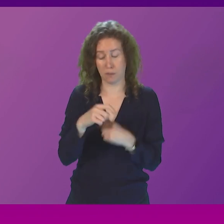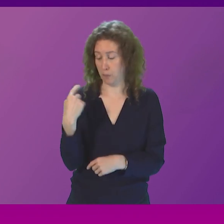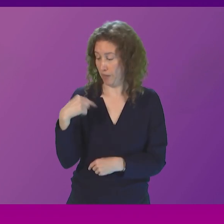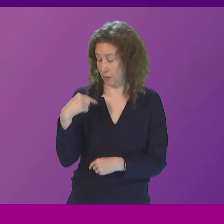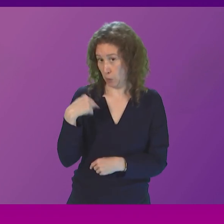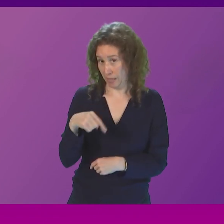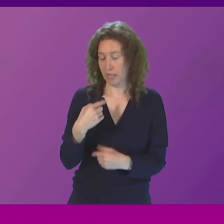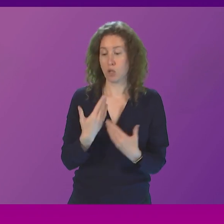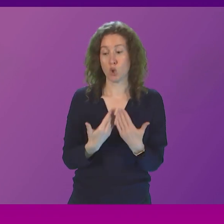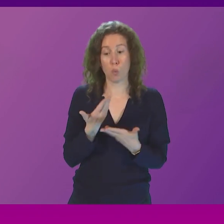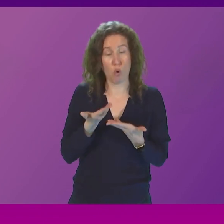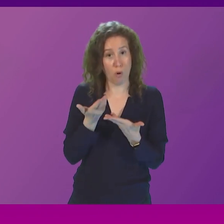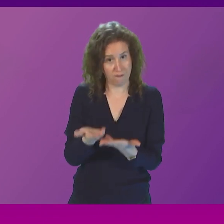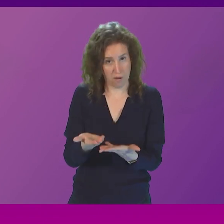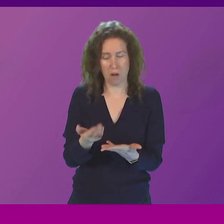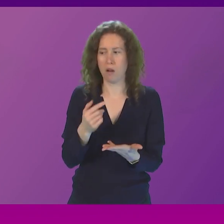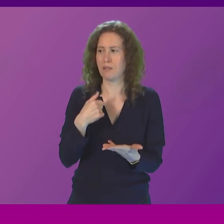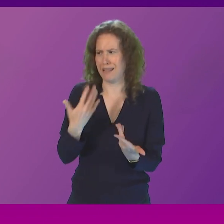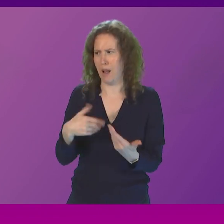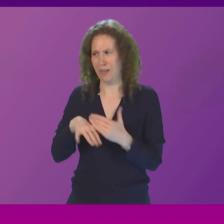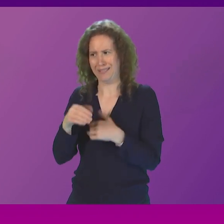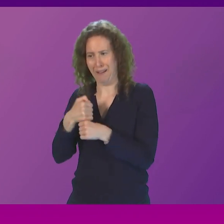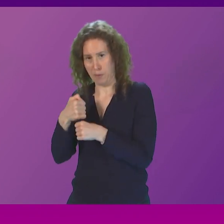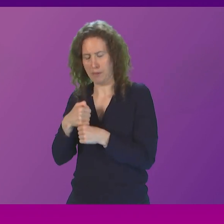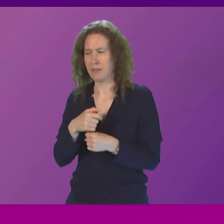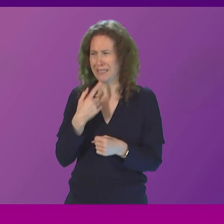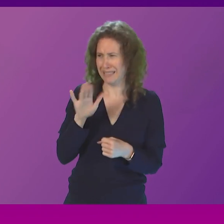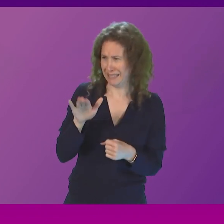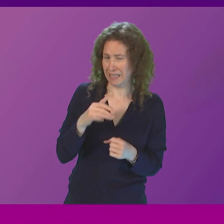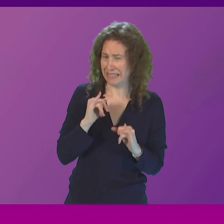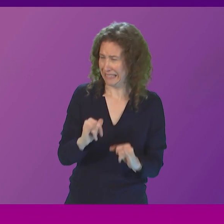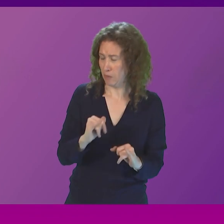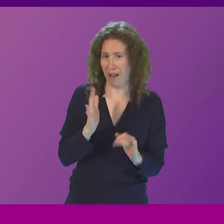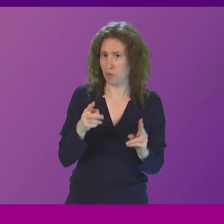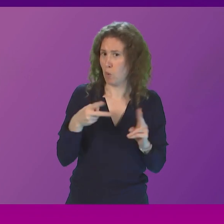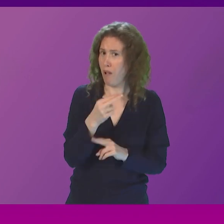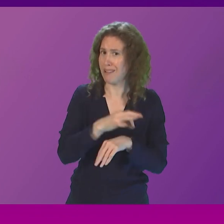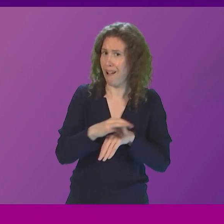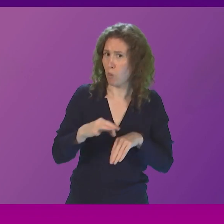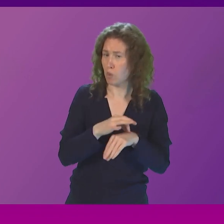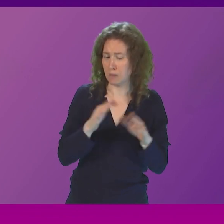Following a new offer made by the Government that he now leads, we are being warned that opening hours may reduce and services may be cut back.